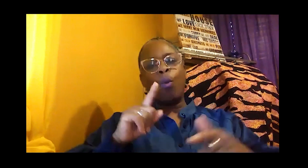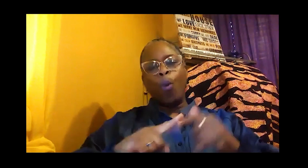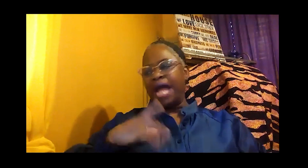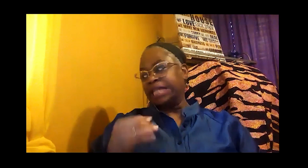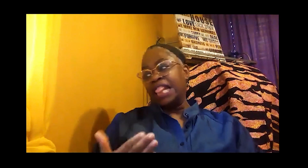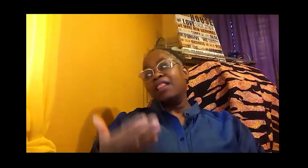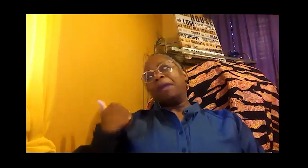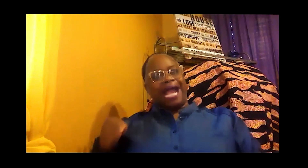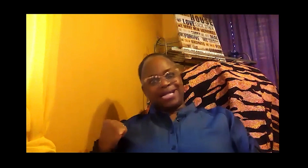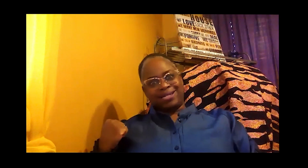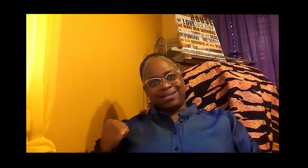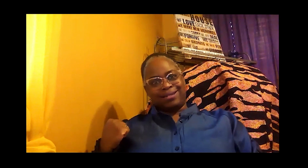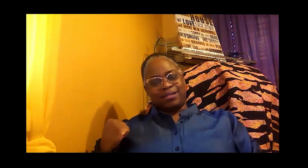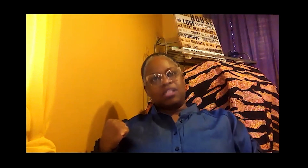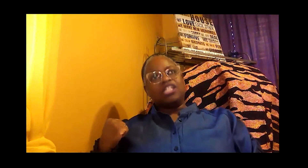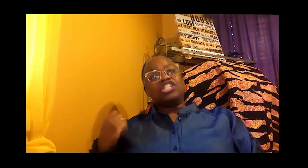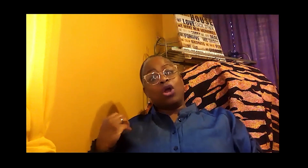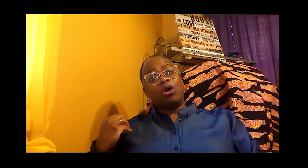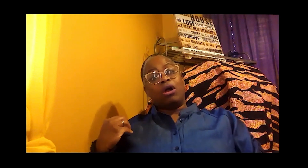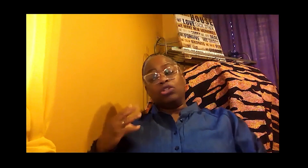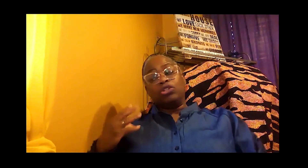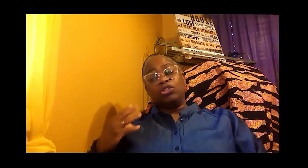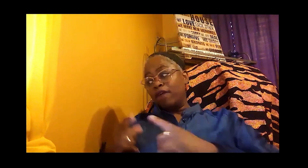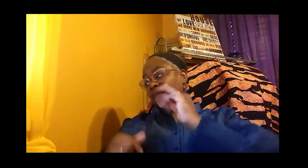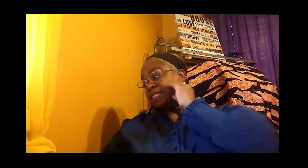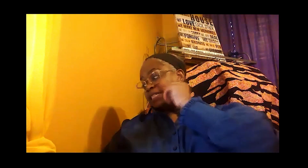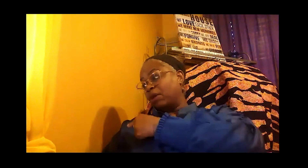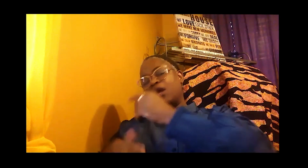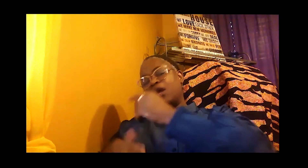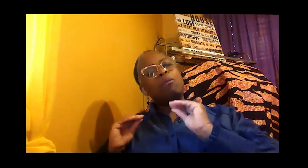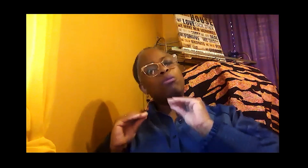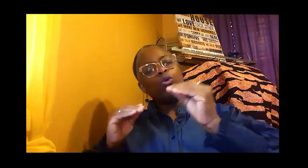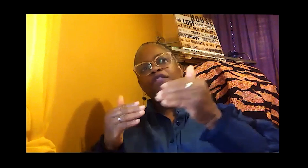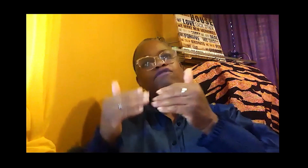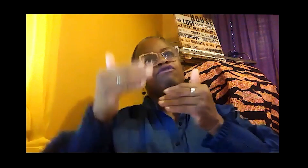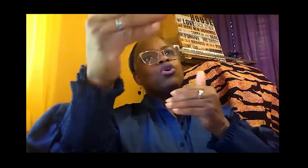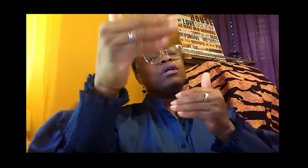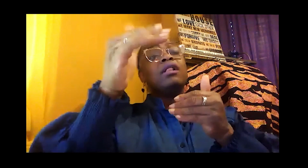that my present body of work had tremendously improved from my previous bodies of work.